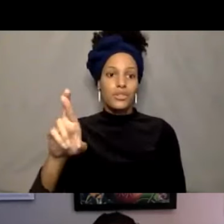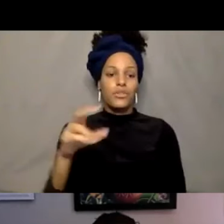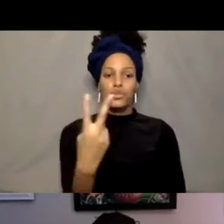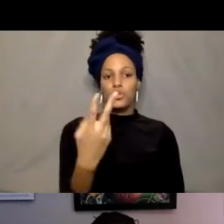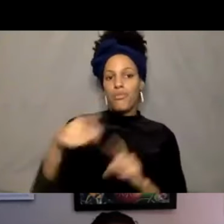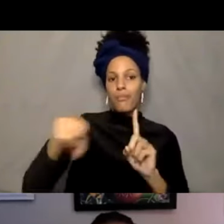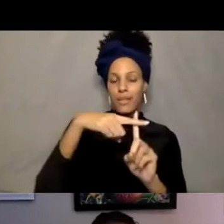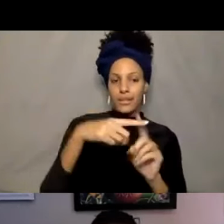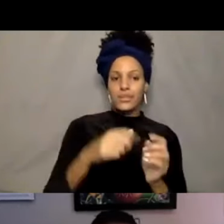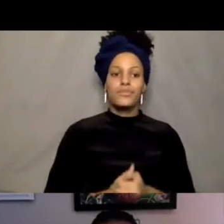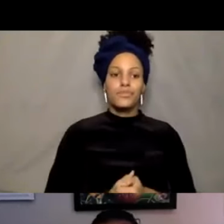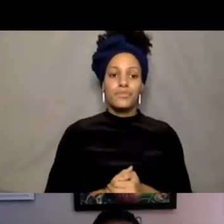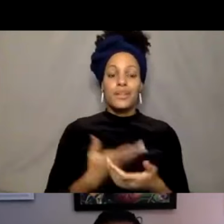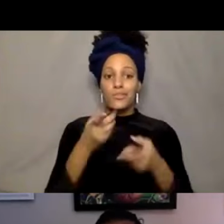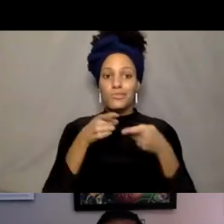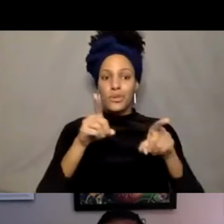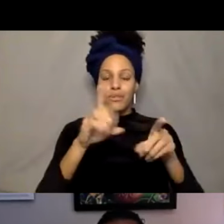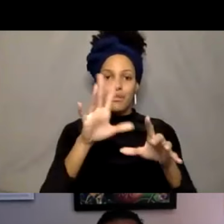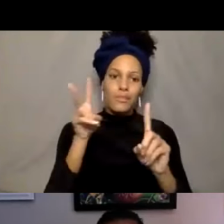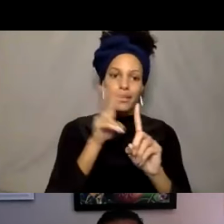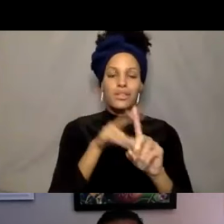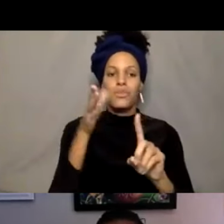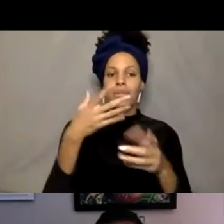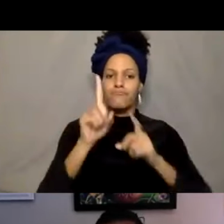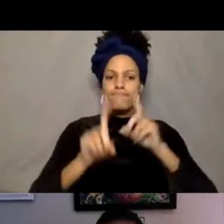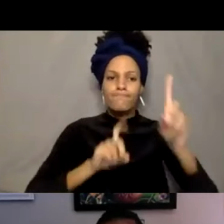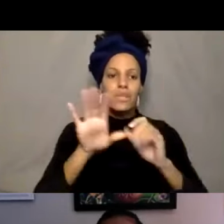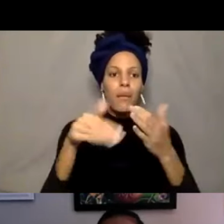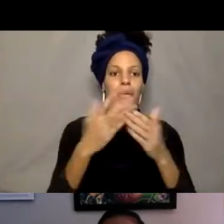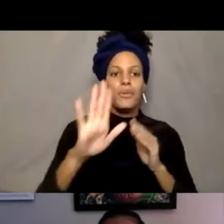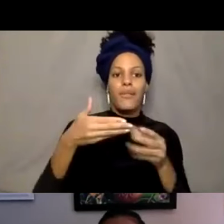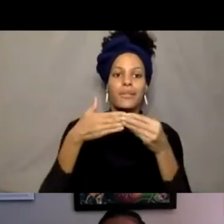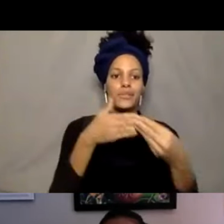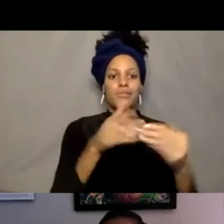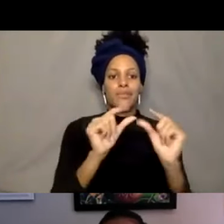Applicants will be asked questions about your leadership's identity. For more information,